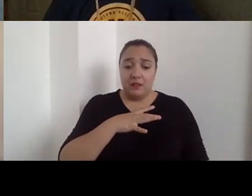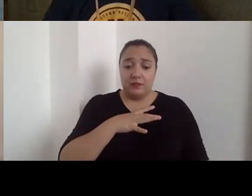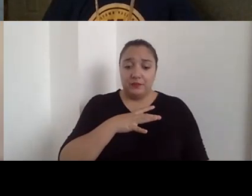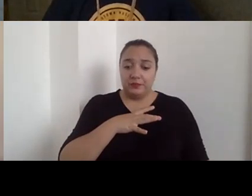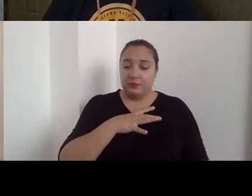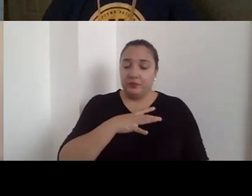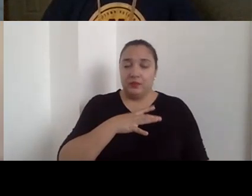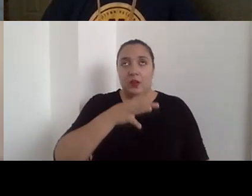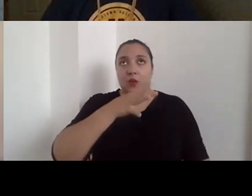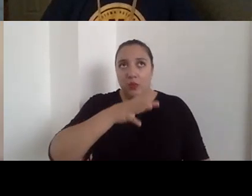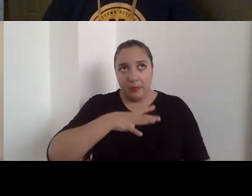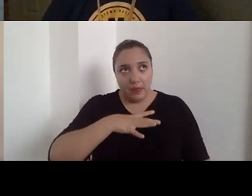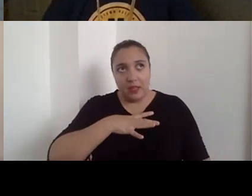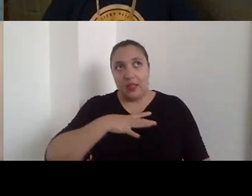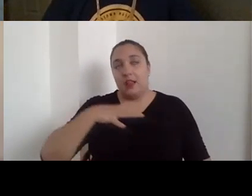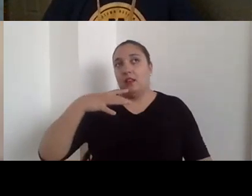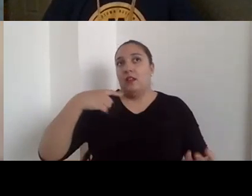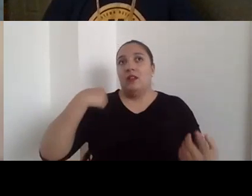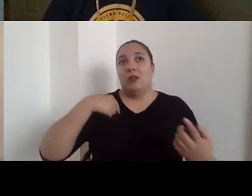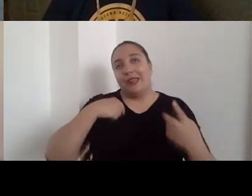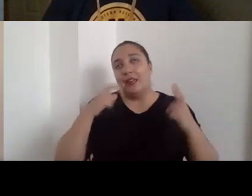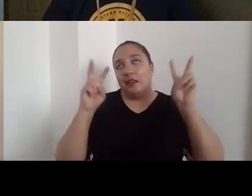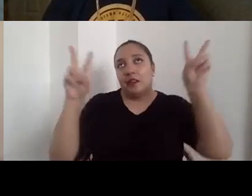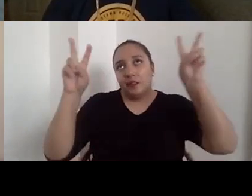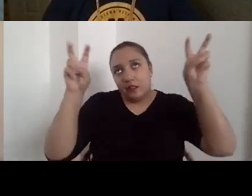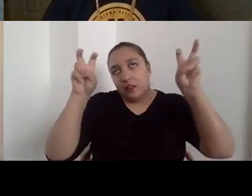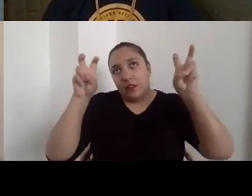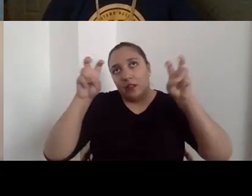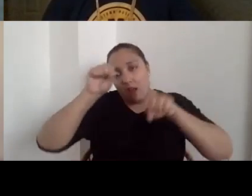pejoratively when we're invested in our work.